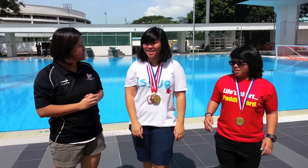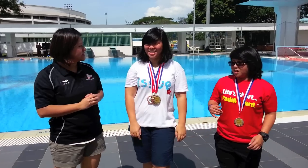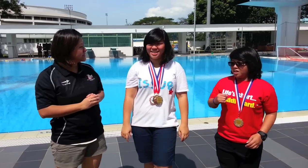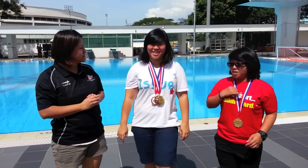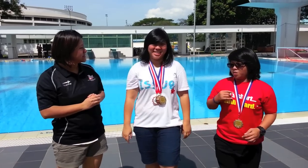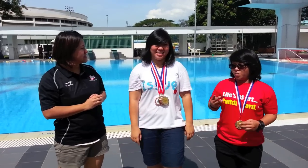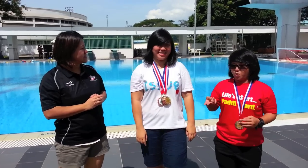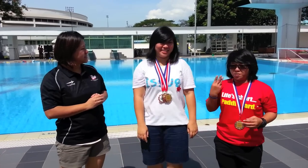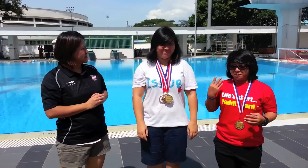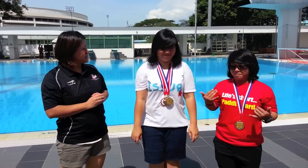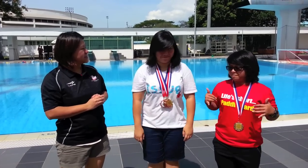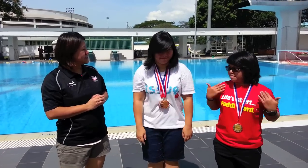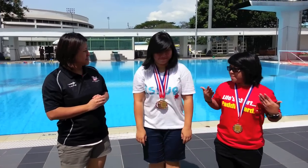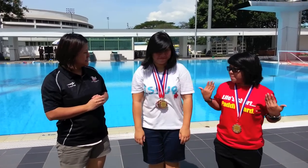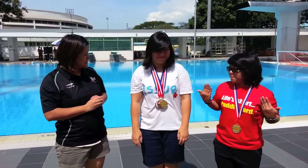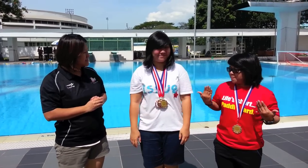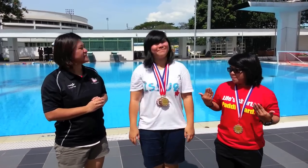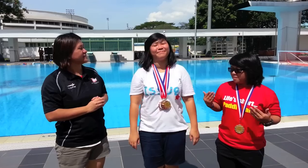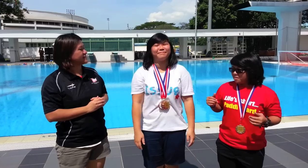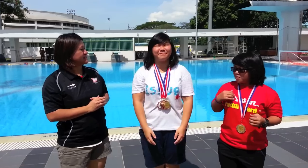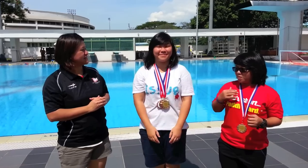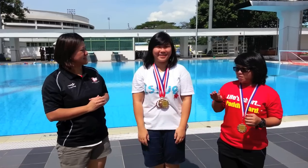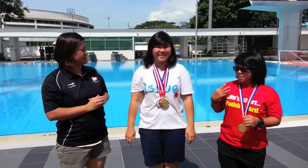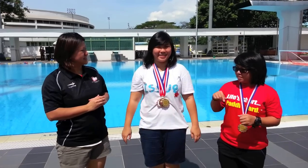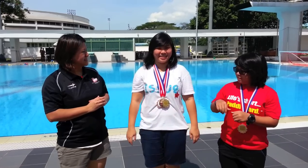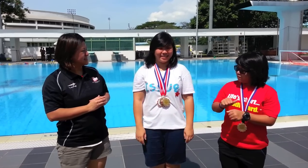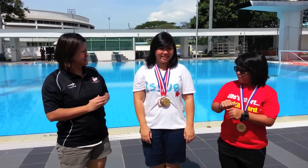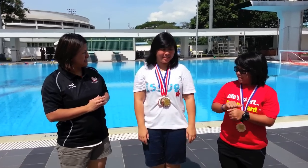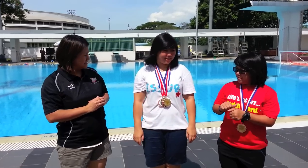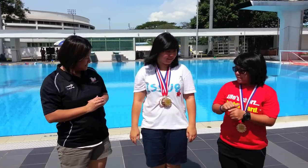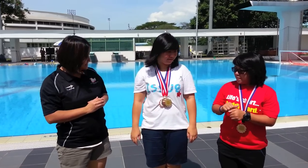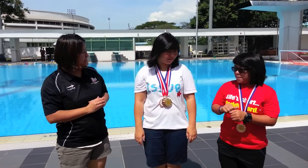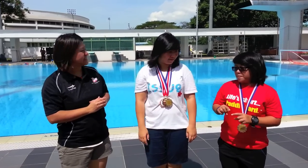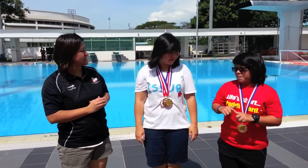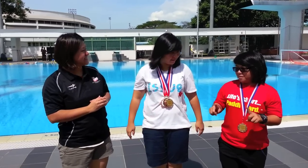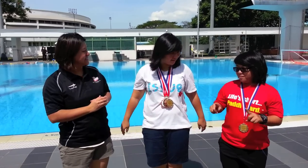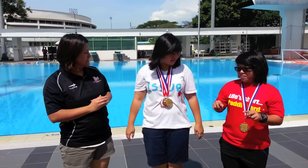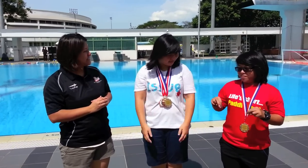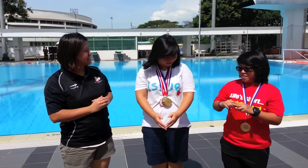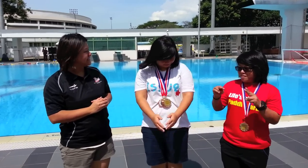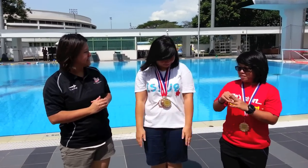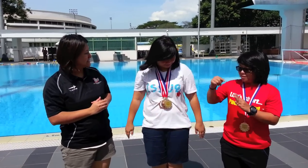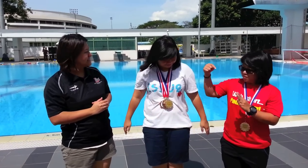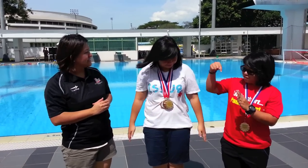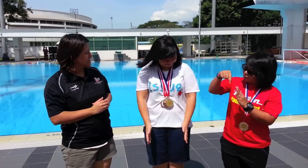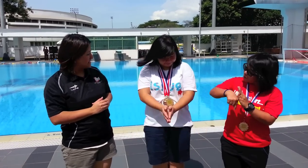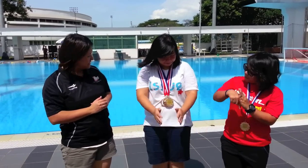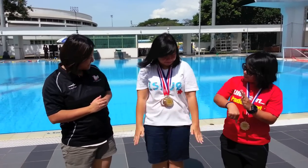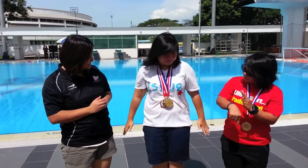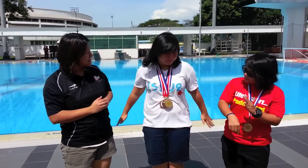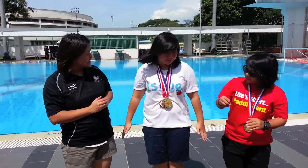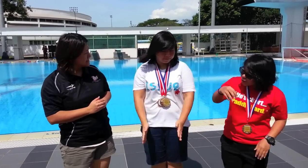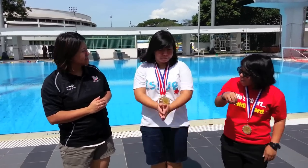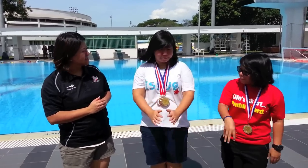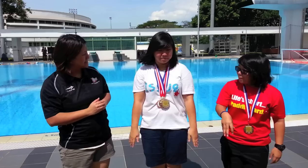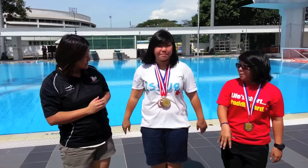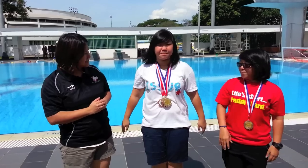I was happy. I was practising but my timing performance badly dropped.